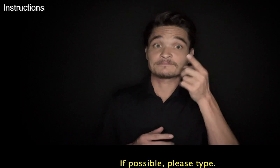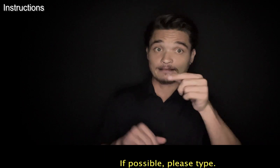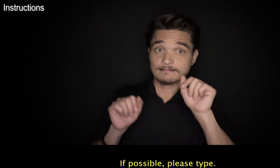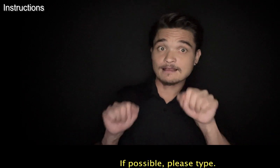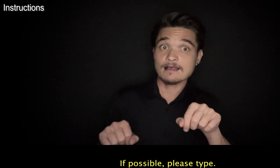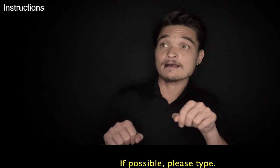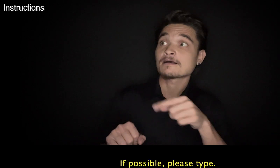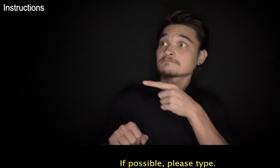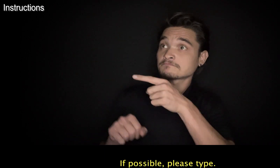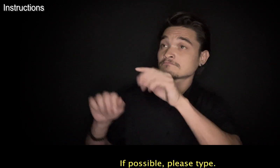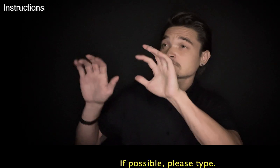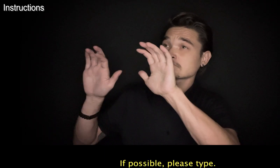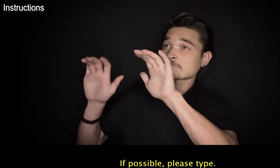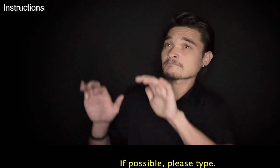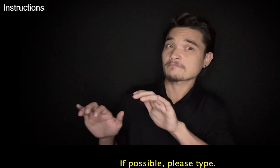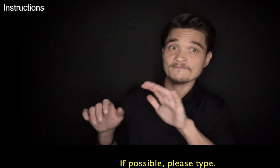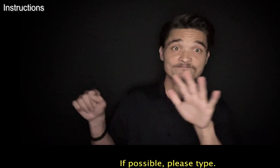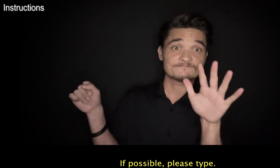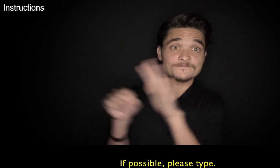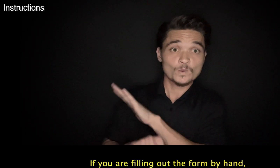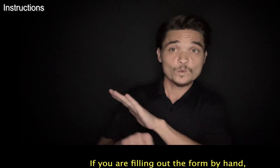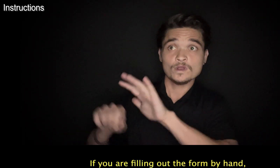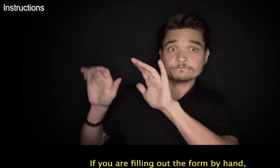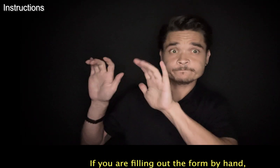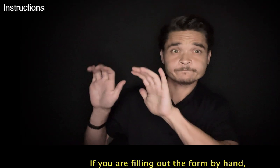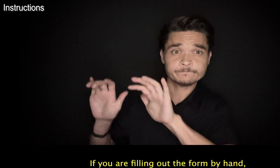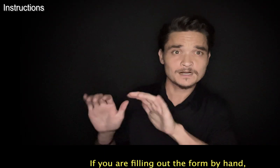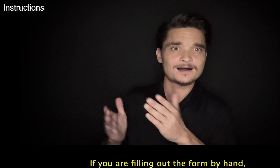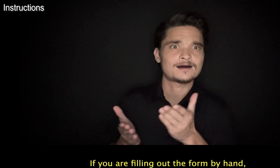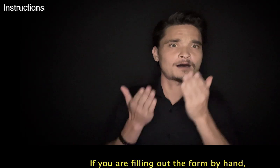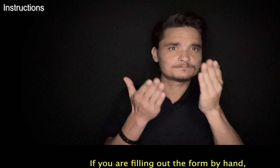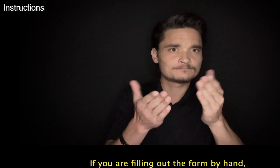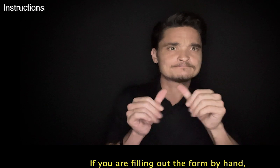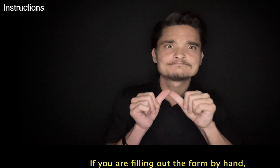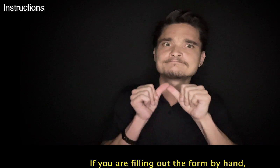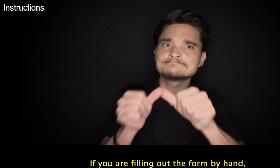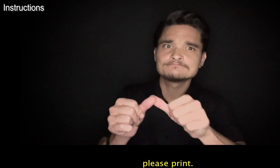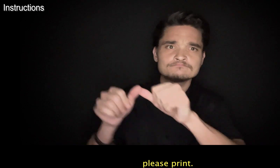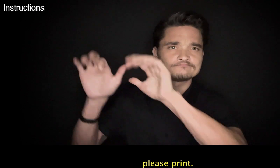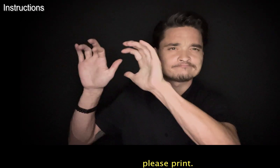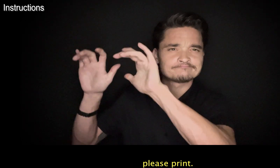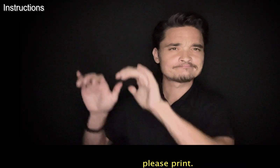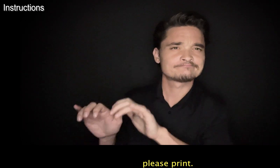If possible, please type. If you are filling out the form by hand, please print.